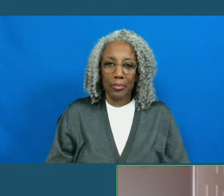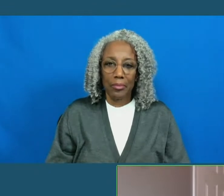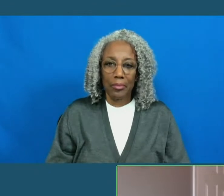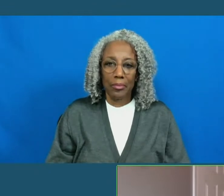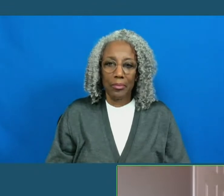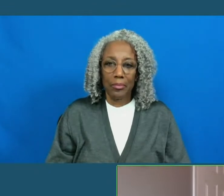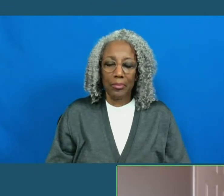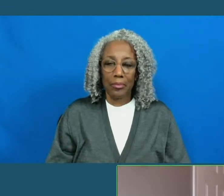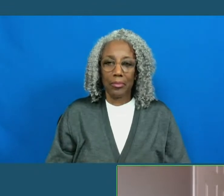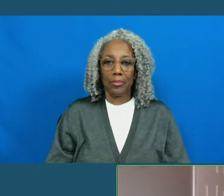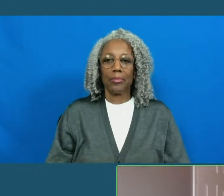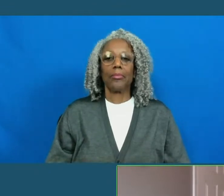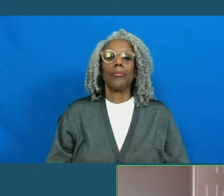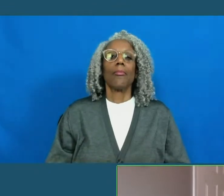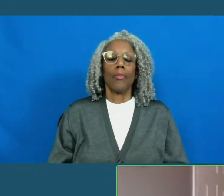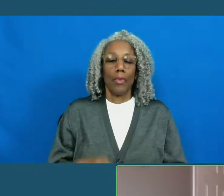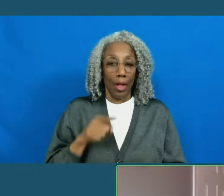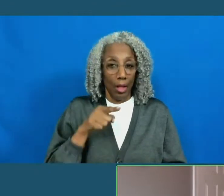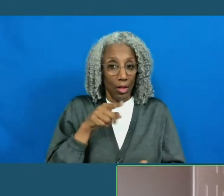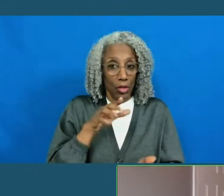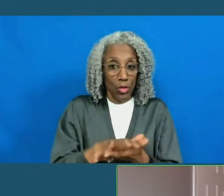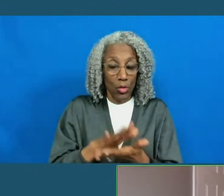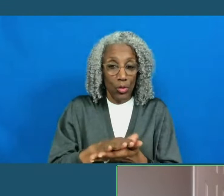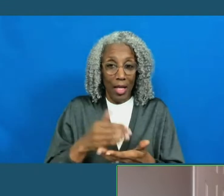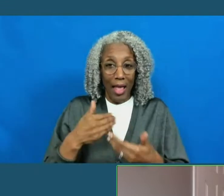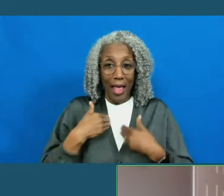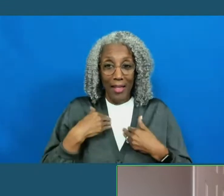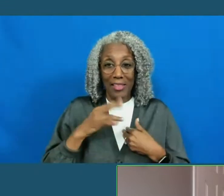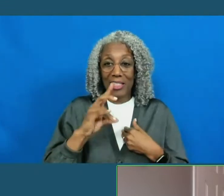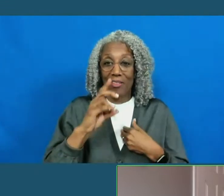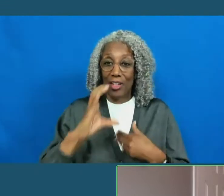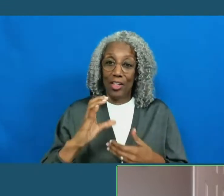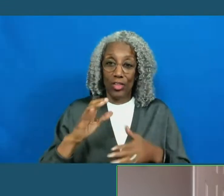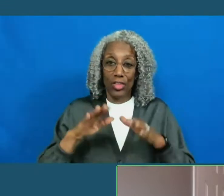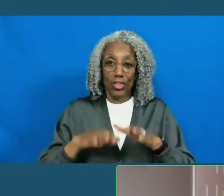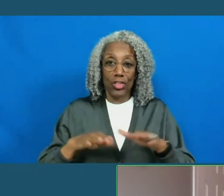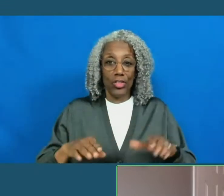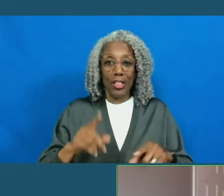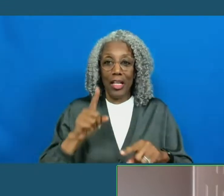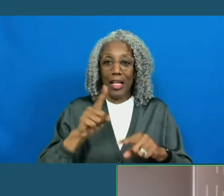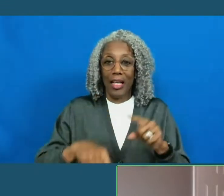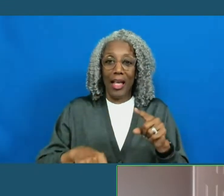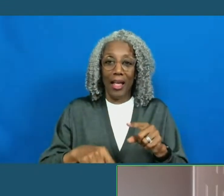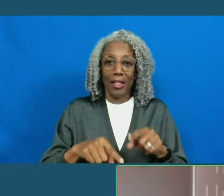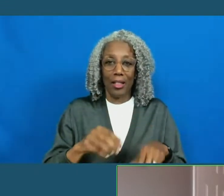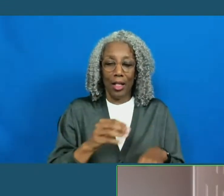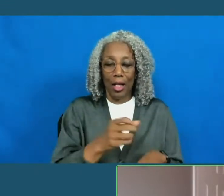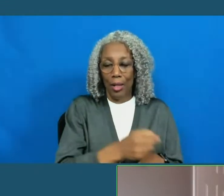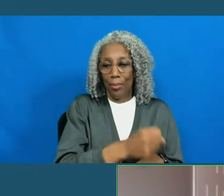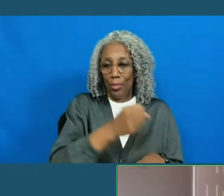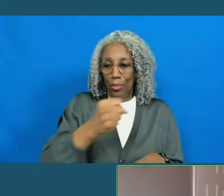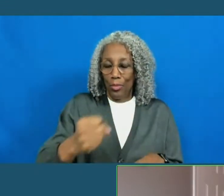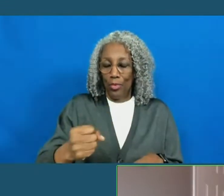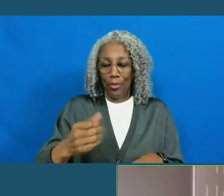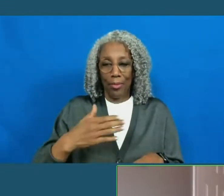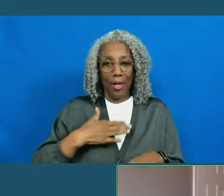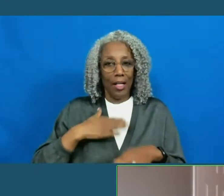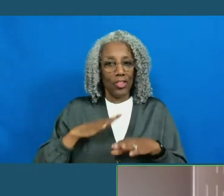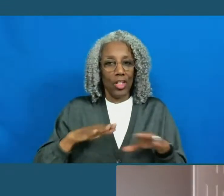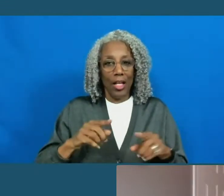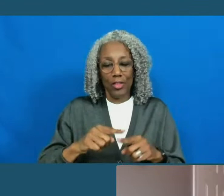Hana. Uh the school has 700